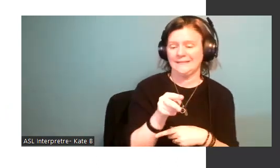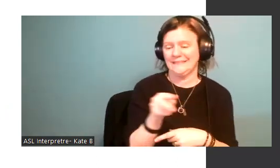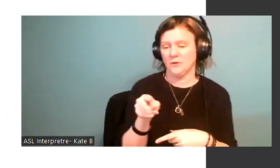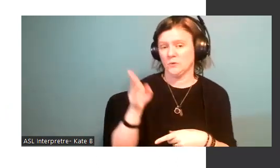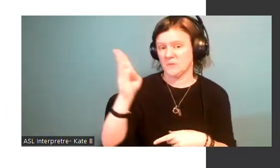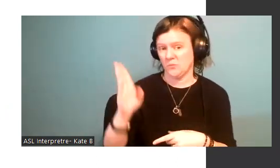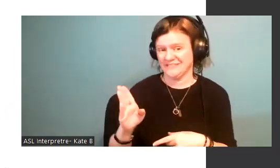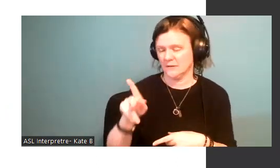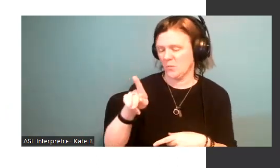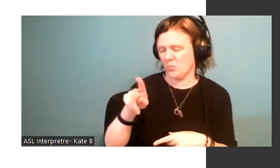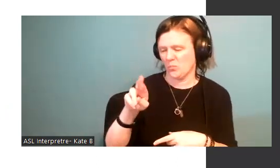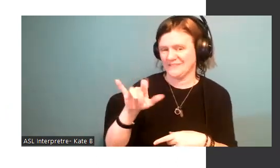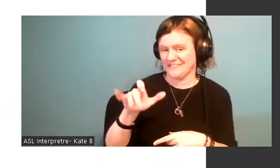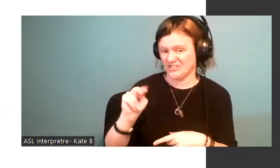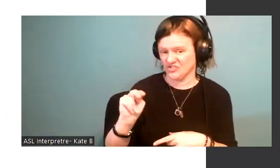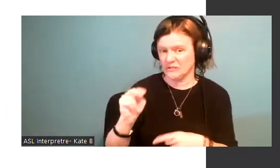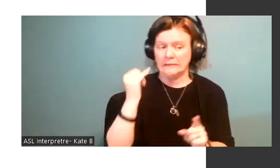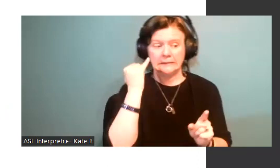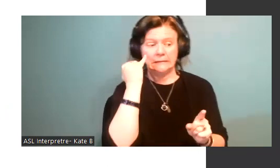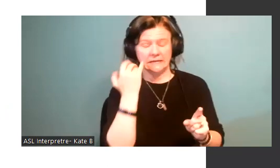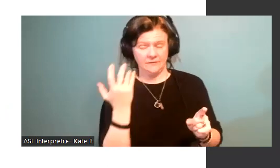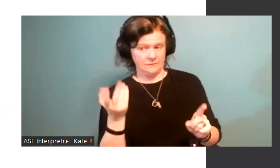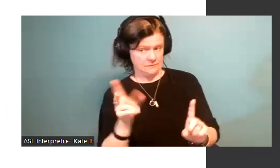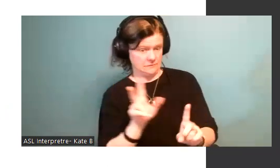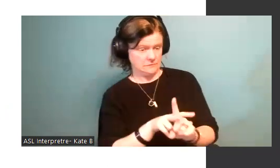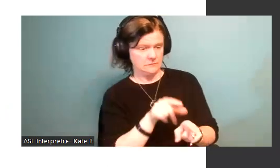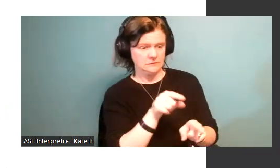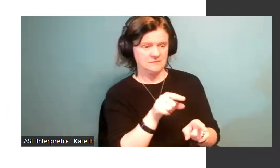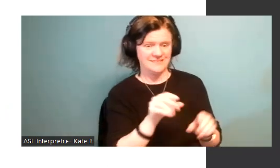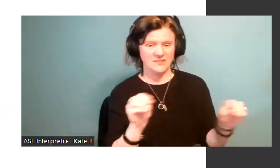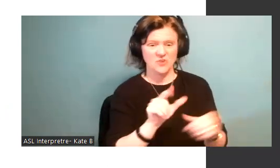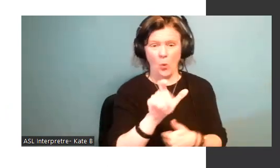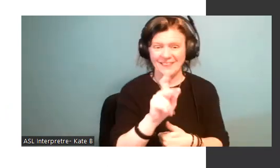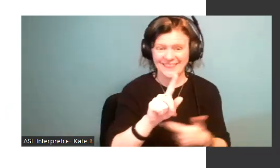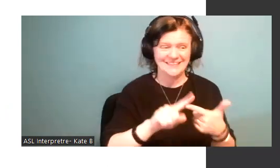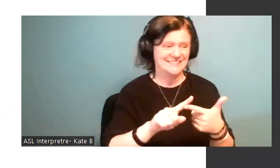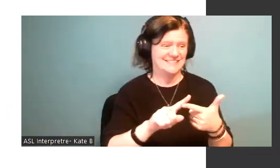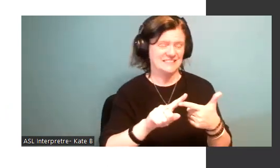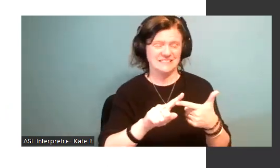about ARIA Live, please. >> Karl Belanger: Certainly. I will make a brief comment on role equals